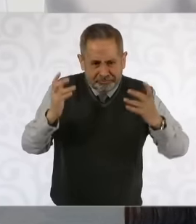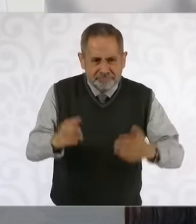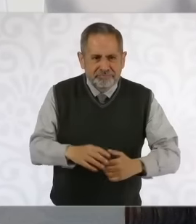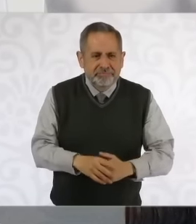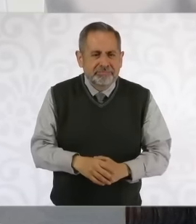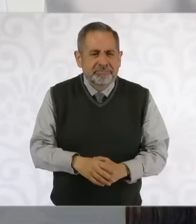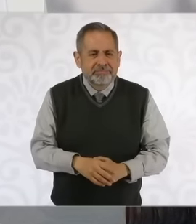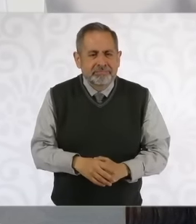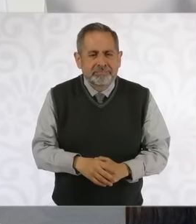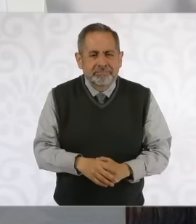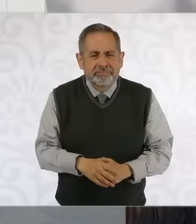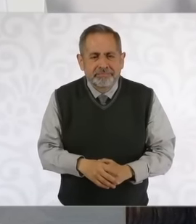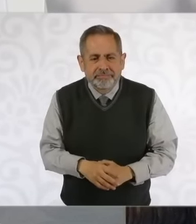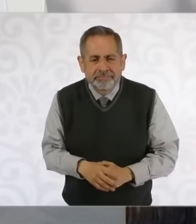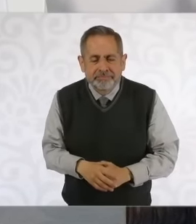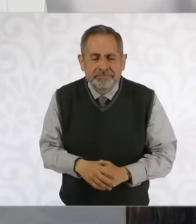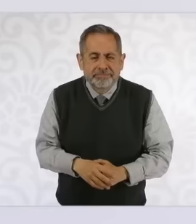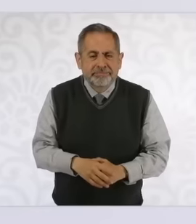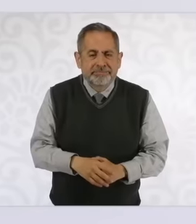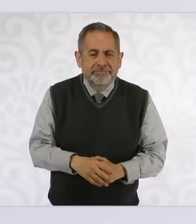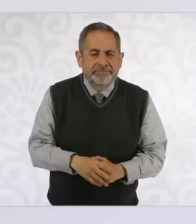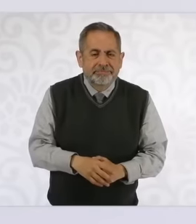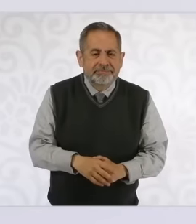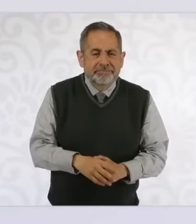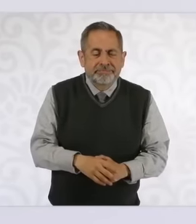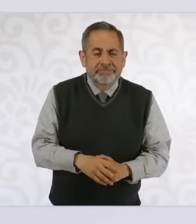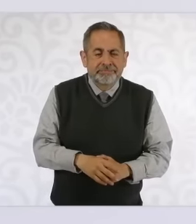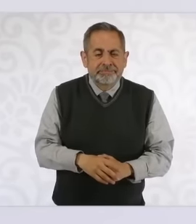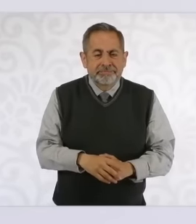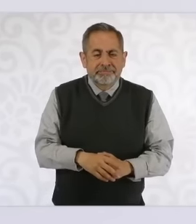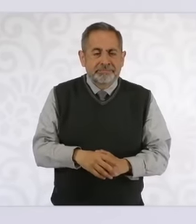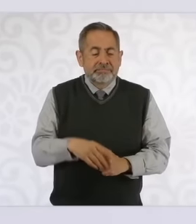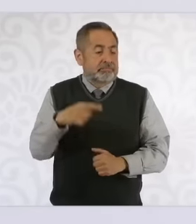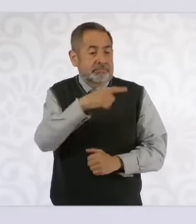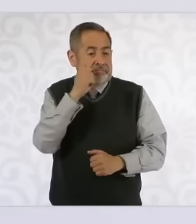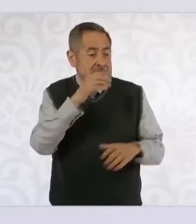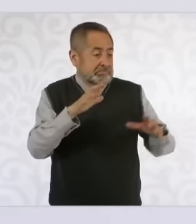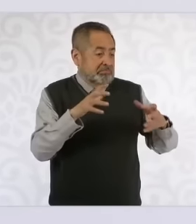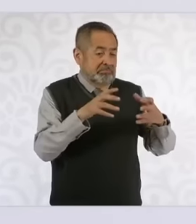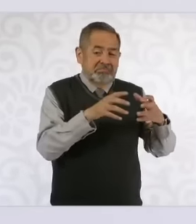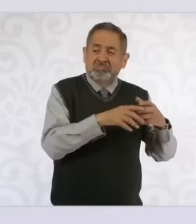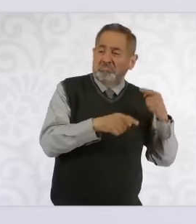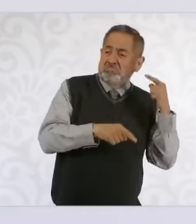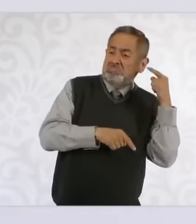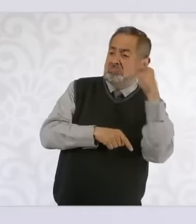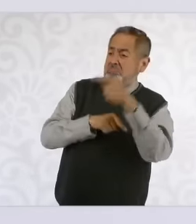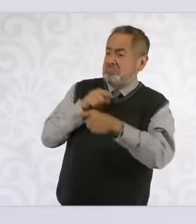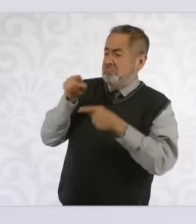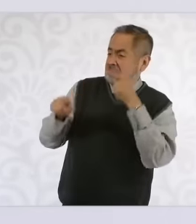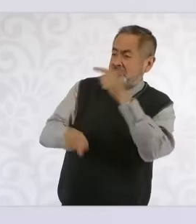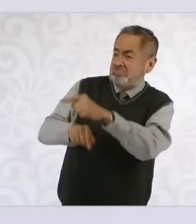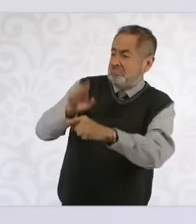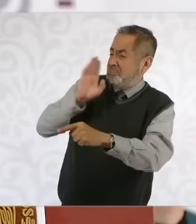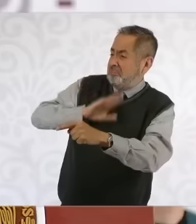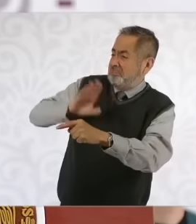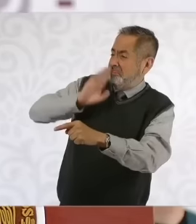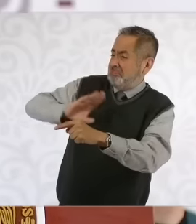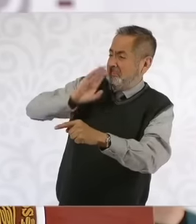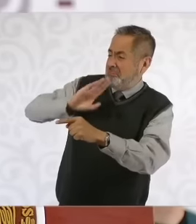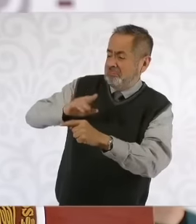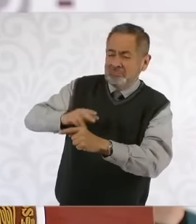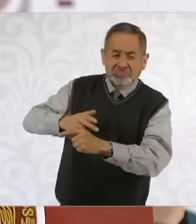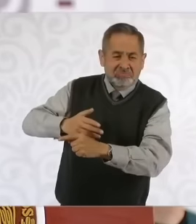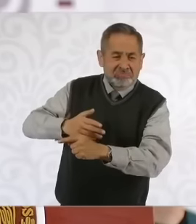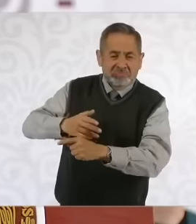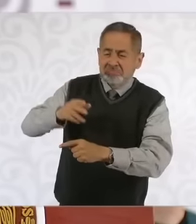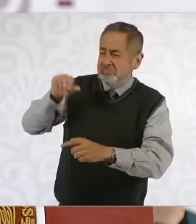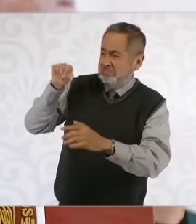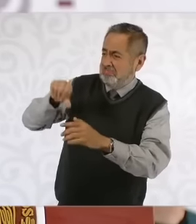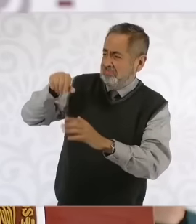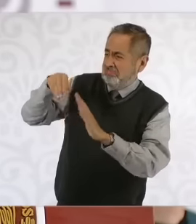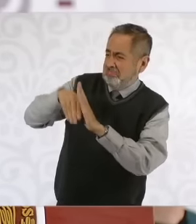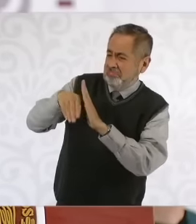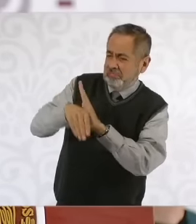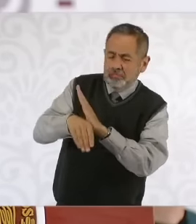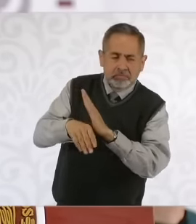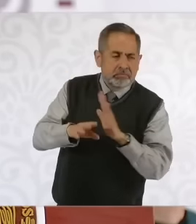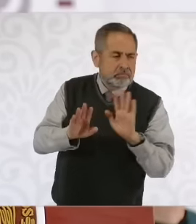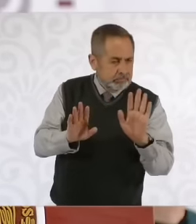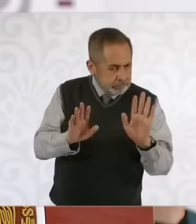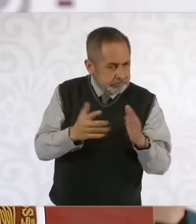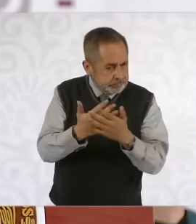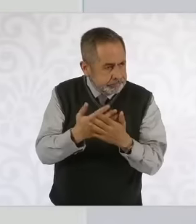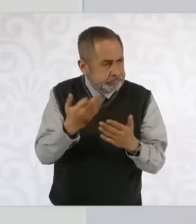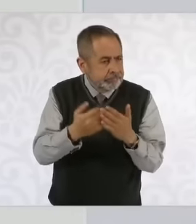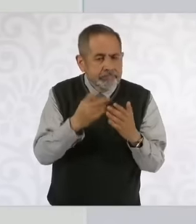Hey, it's loaded like this but it's tremendous, what are we living in? The worst moment in history When